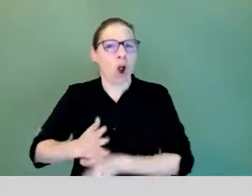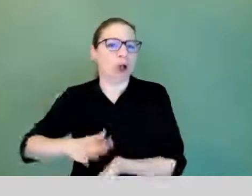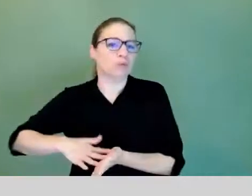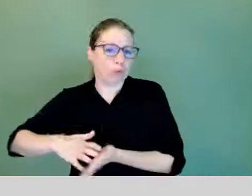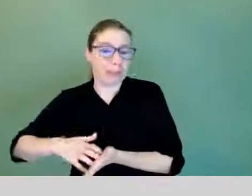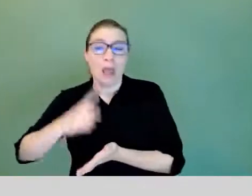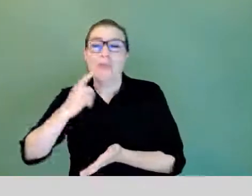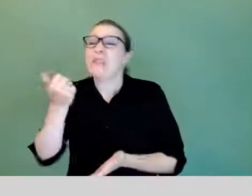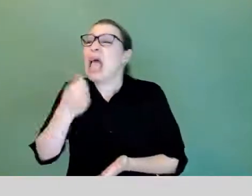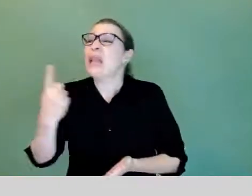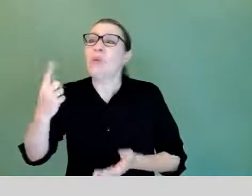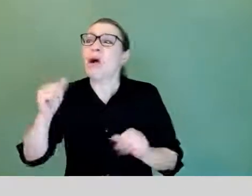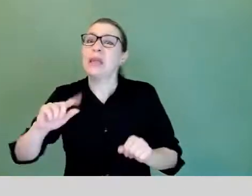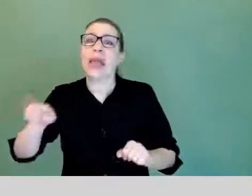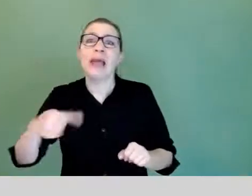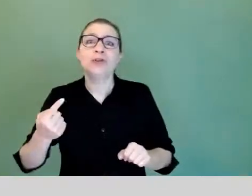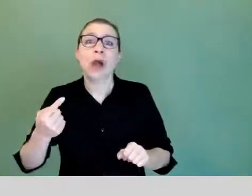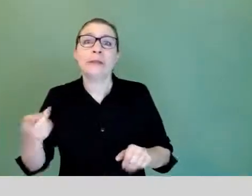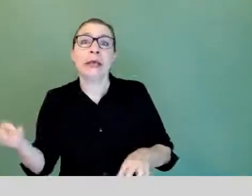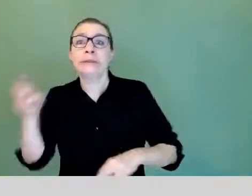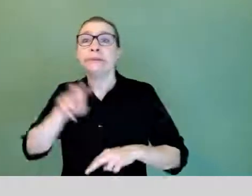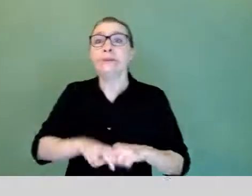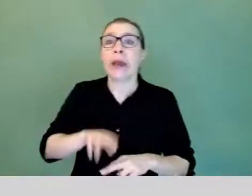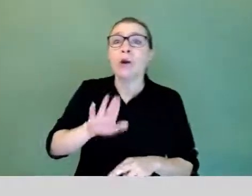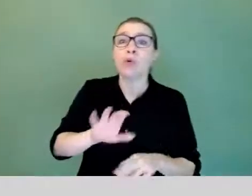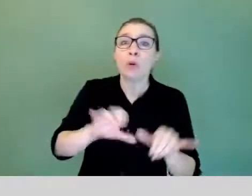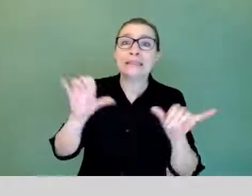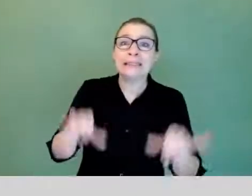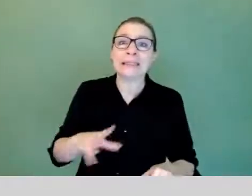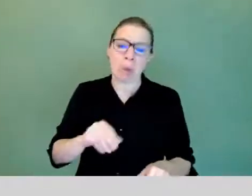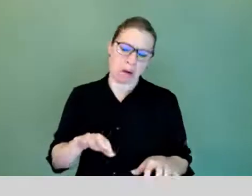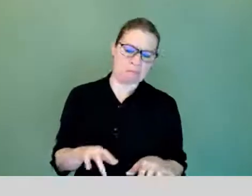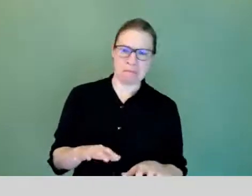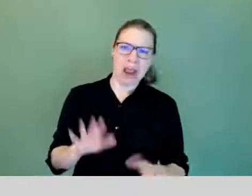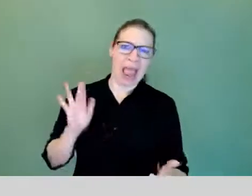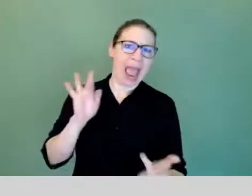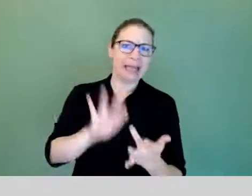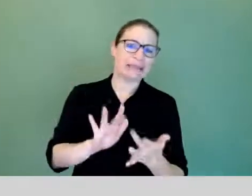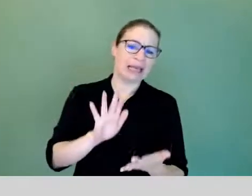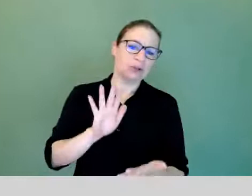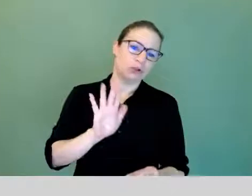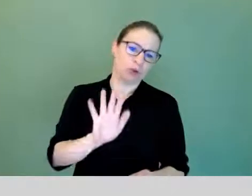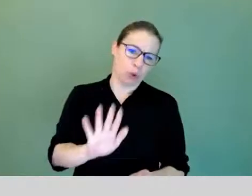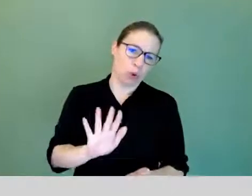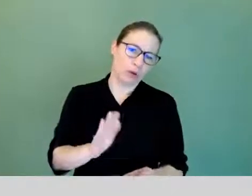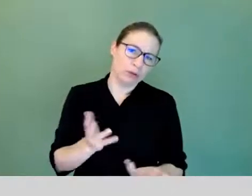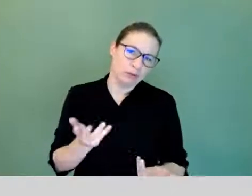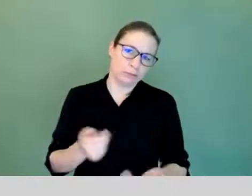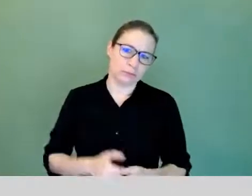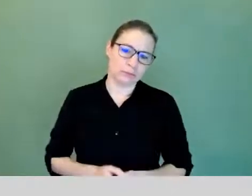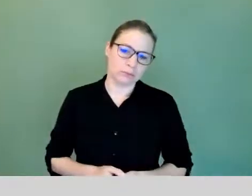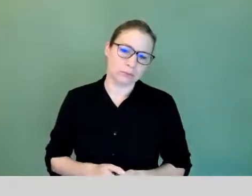because anybody can just sit on your system and gain access to your account.